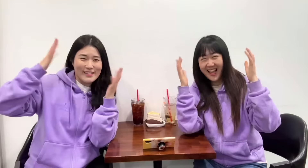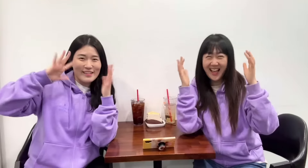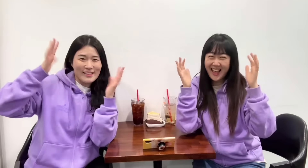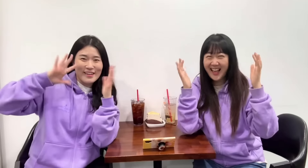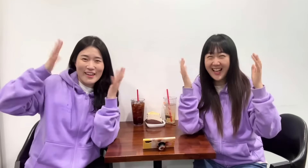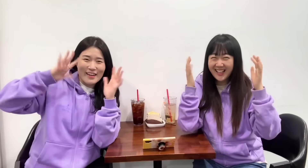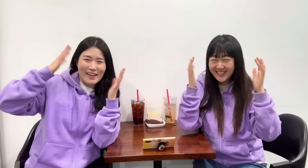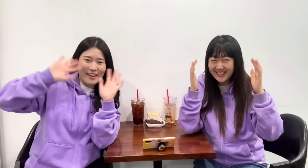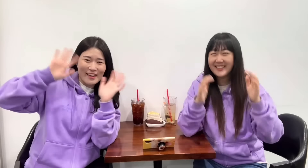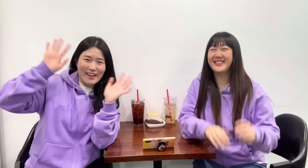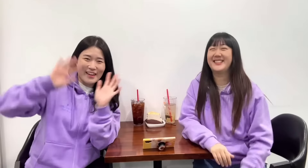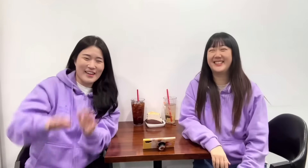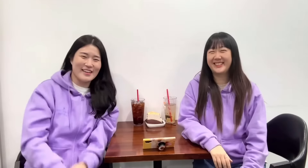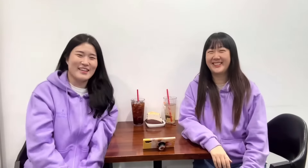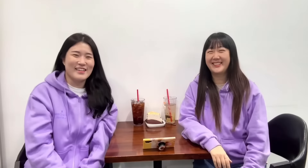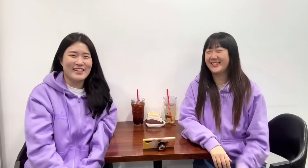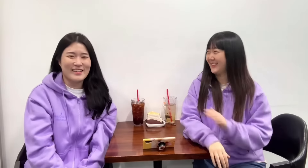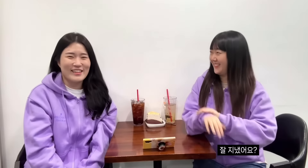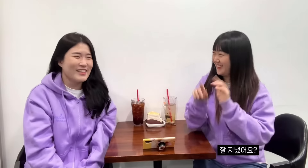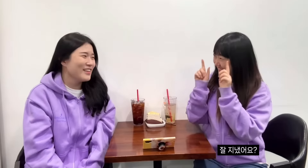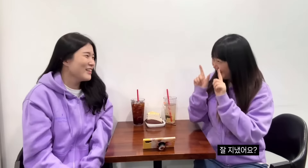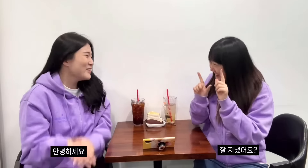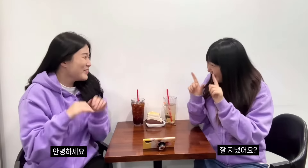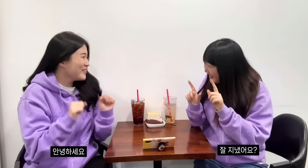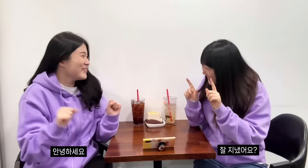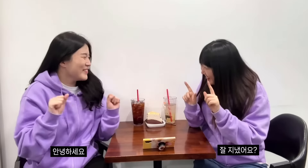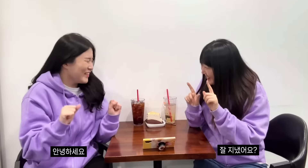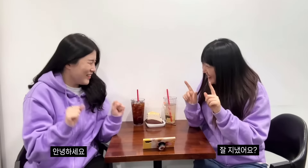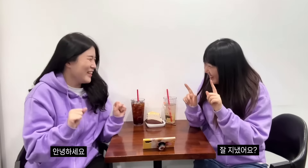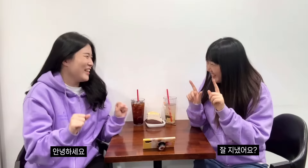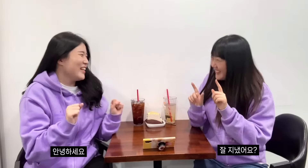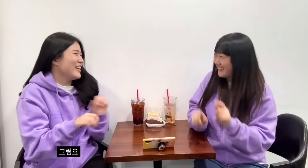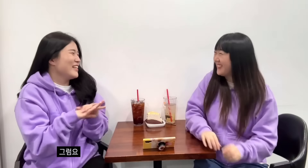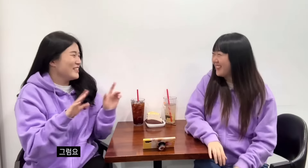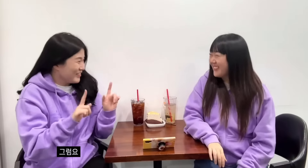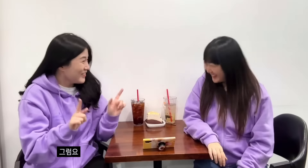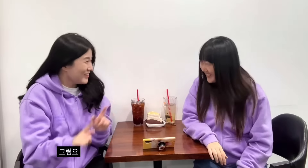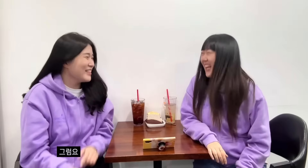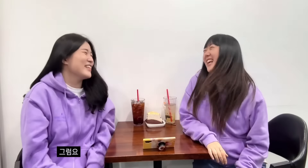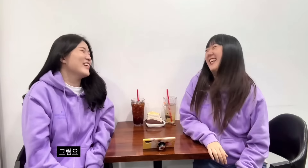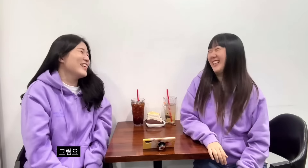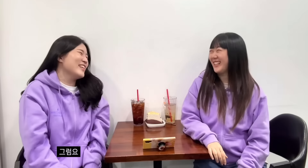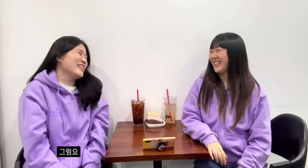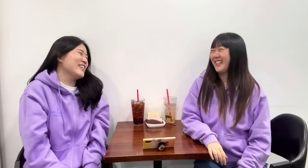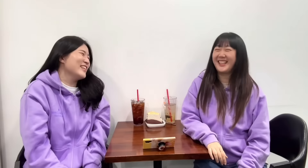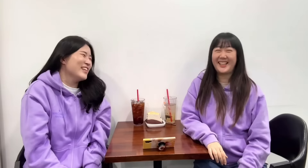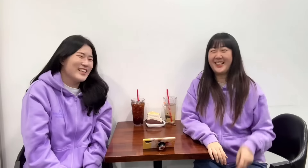Hello~ how are you? hello yes